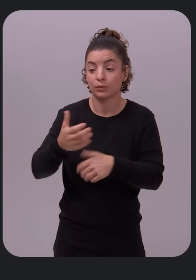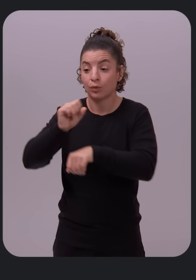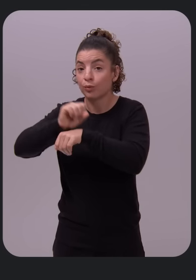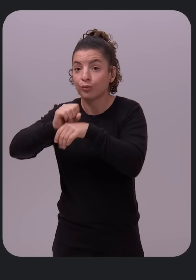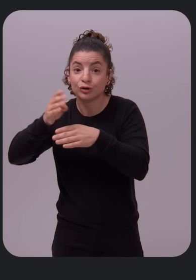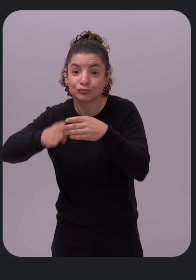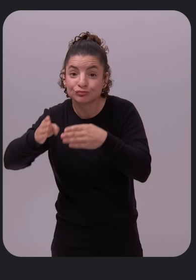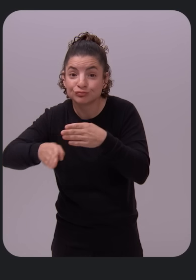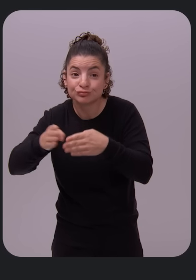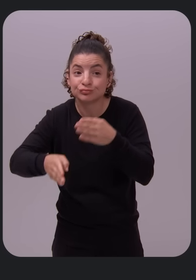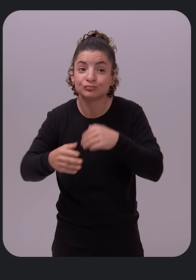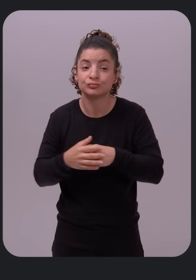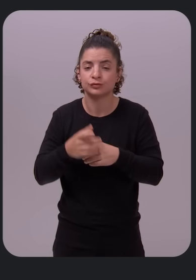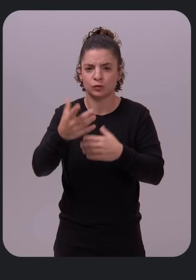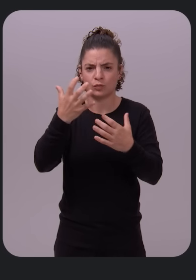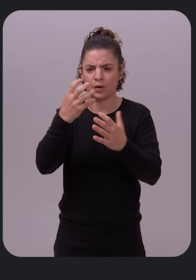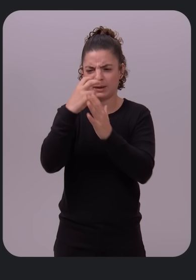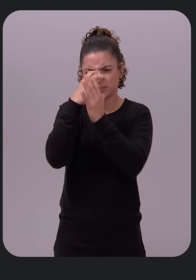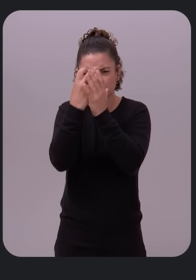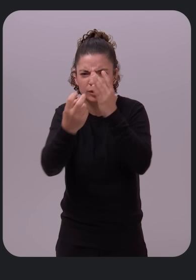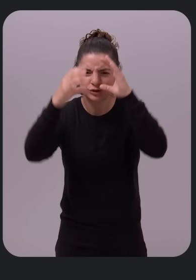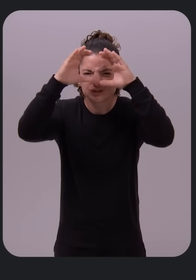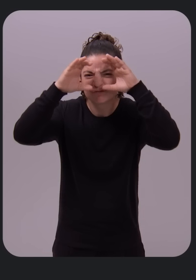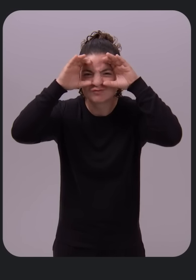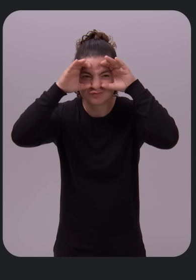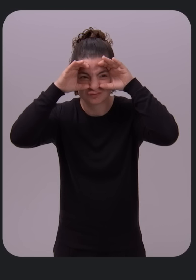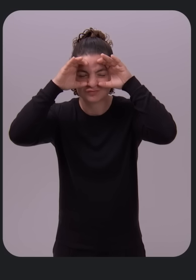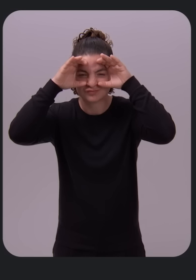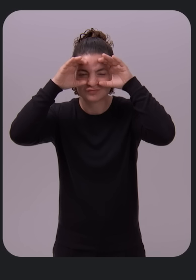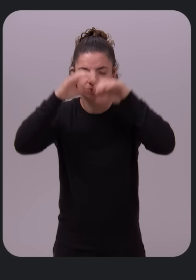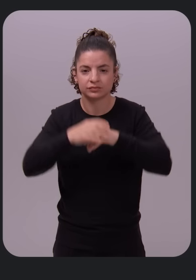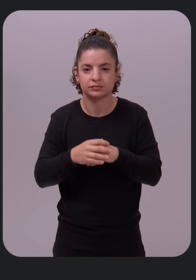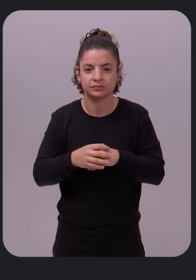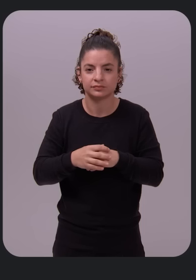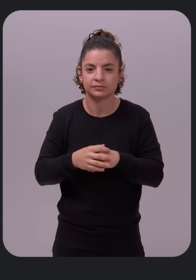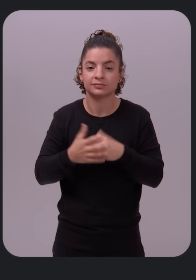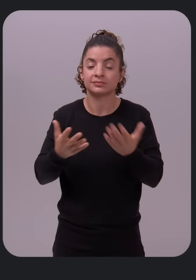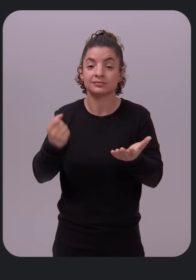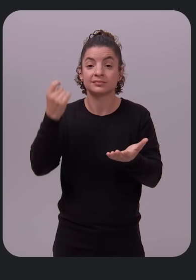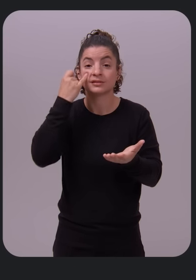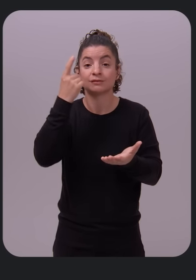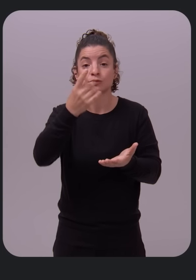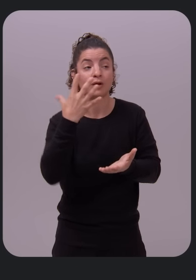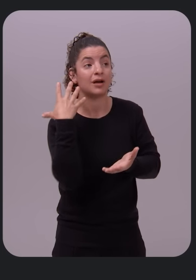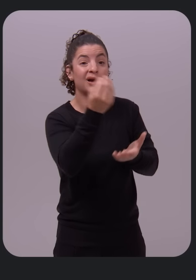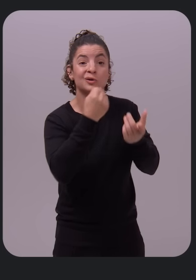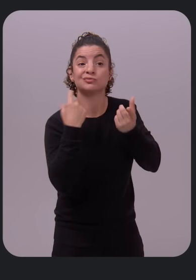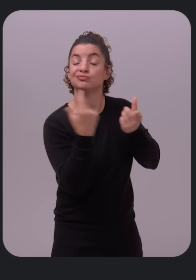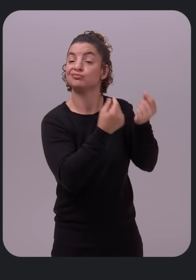or getting work done, you'll want an immersive headset. But when you're on the go, you'll